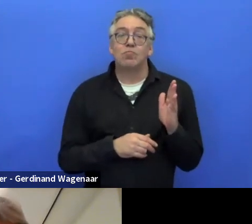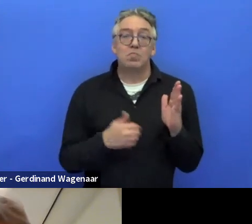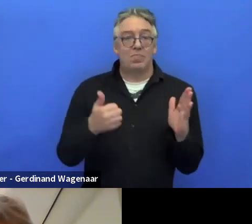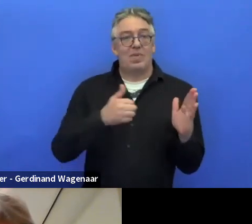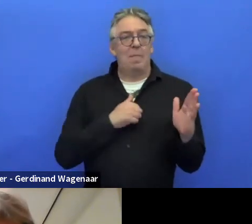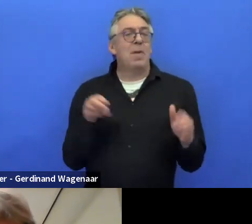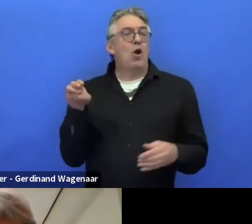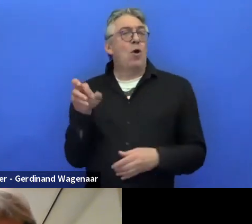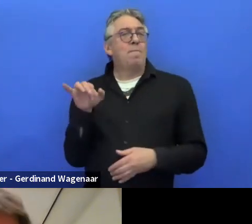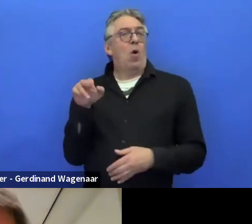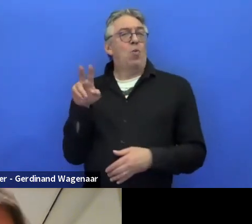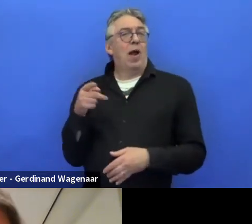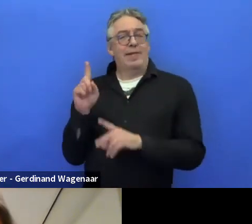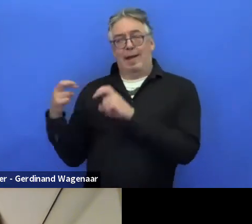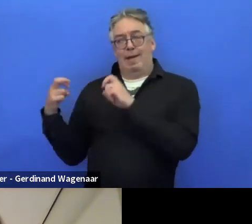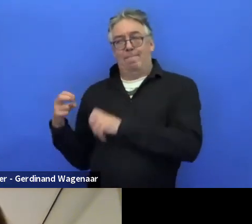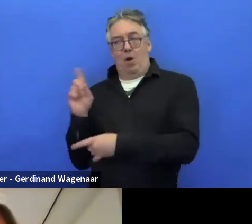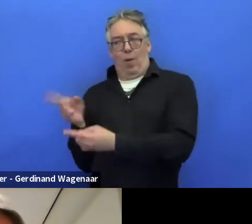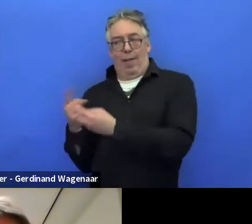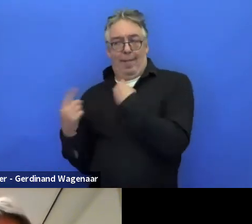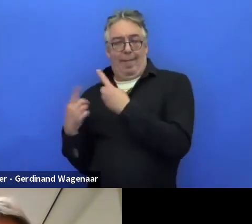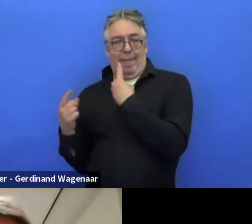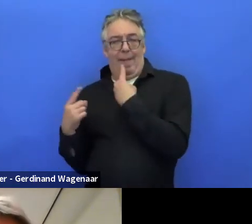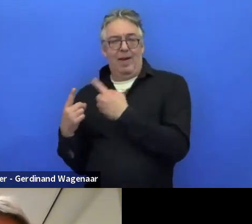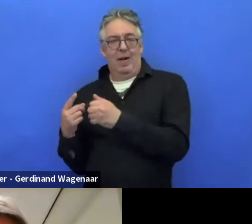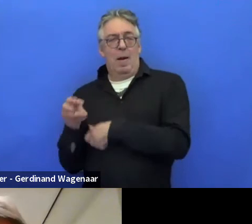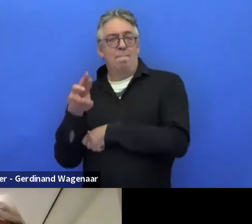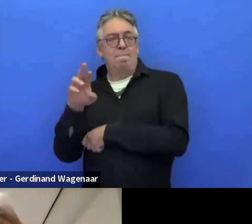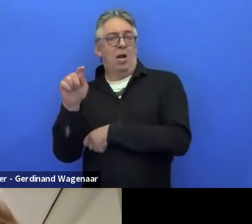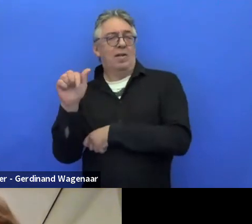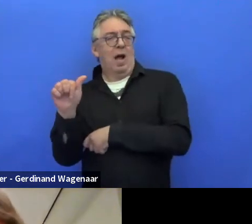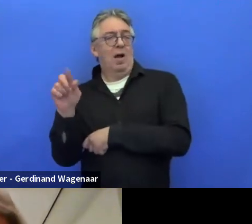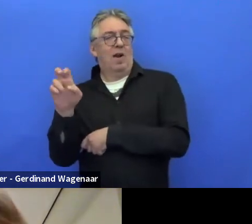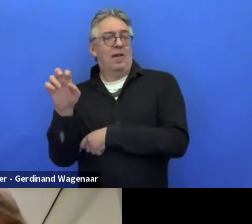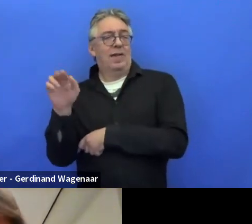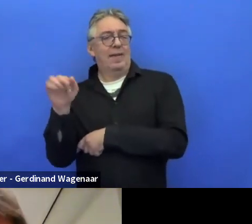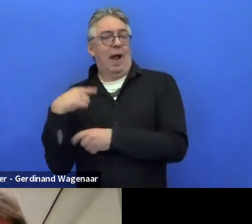myself and Marine with Marta and Valentina, it's to look at all of the different levels